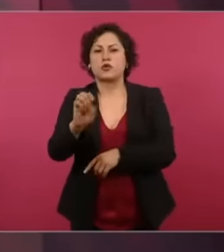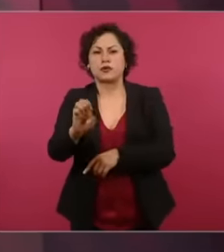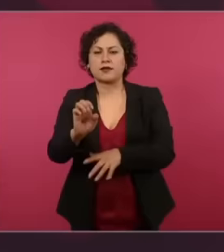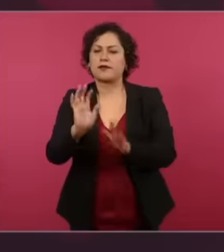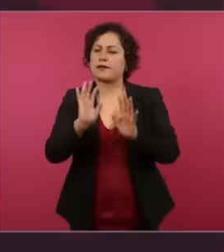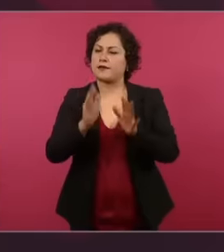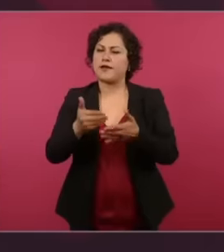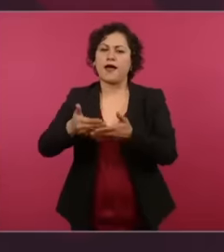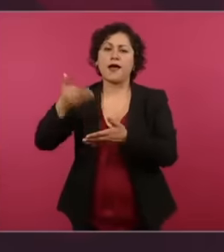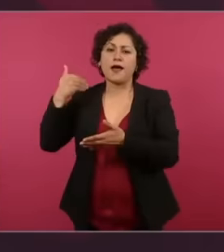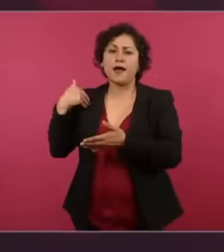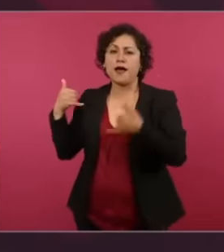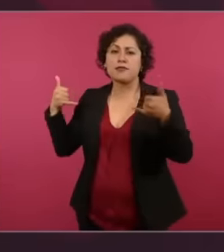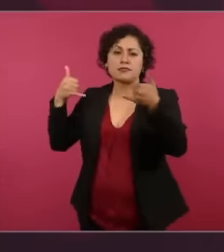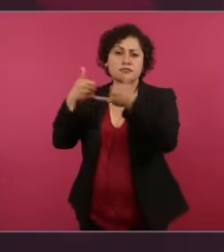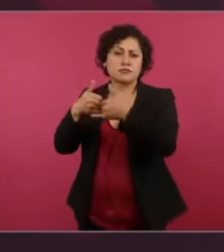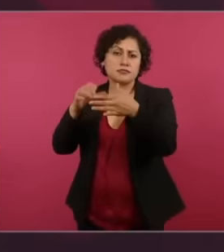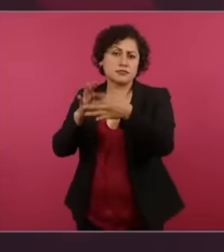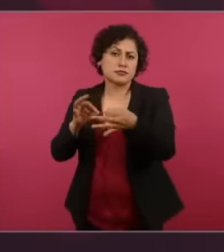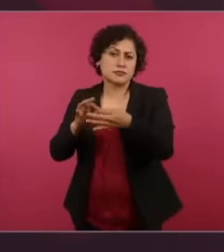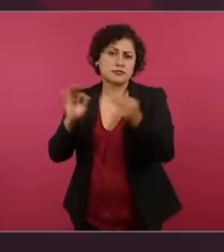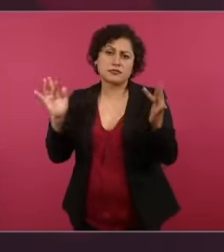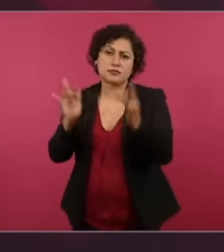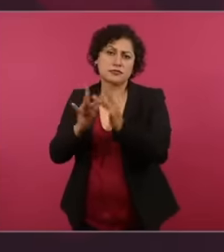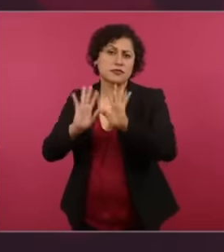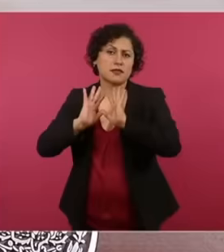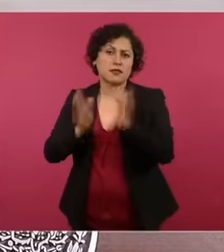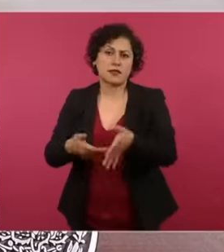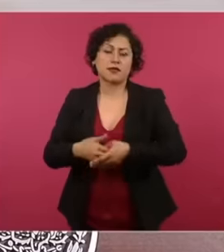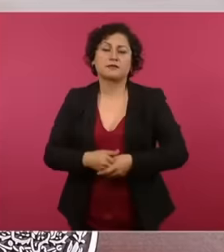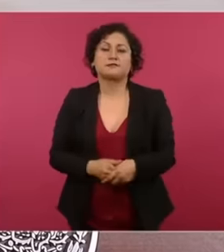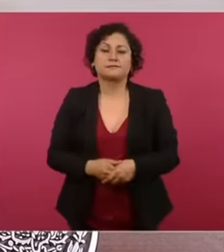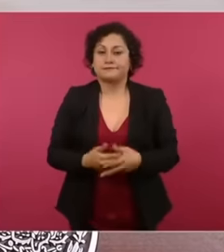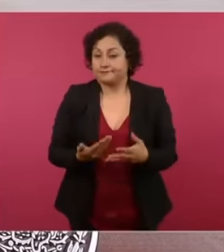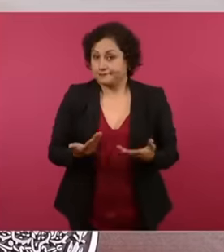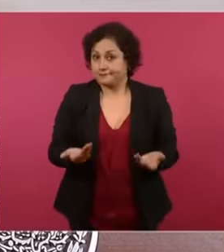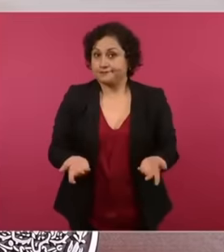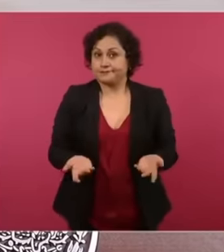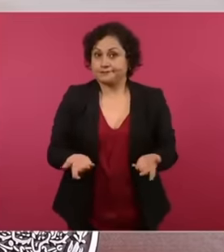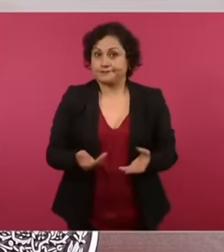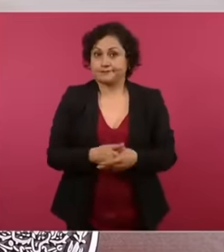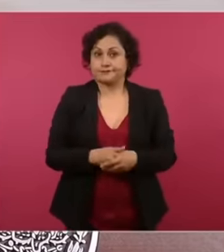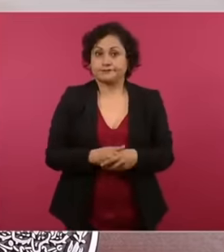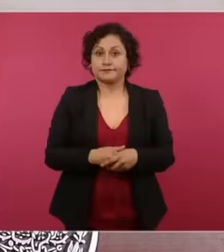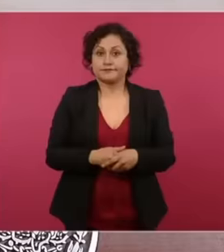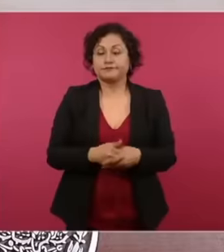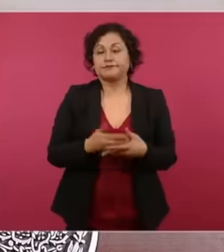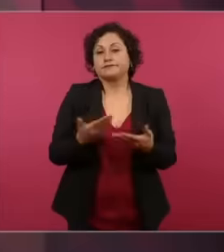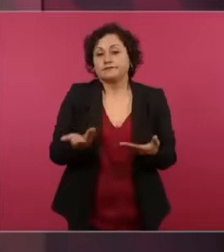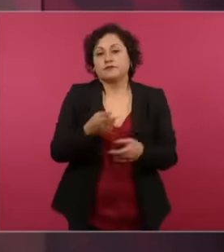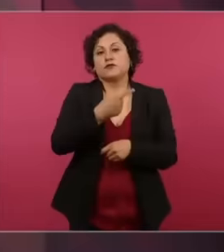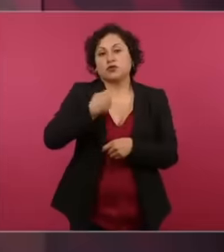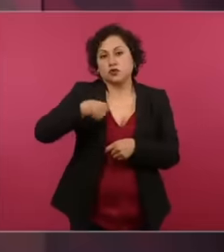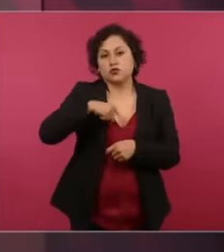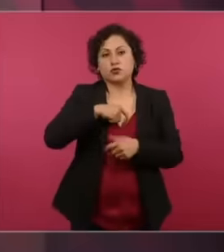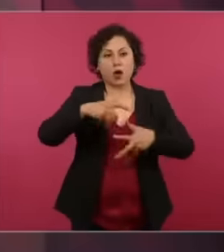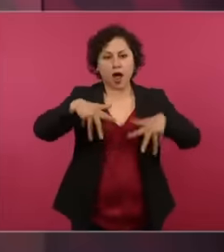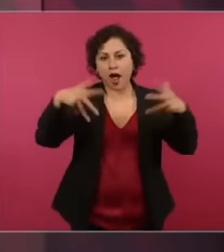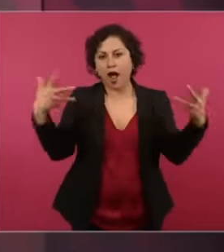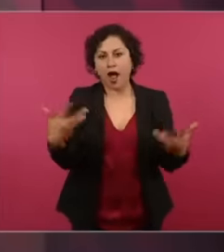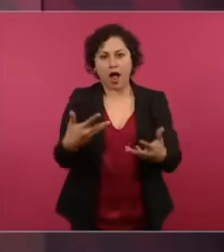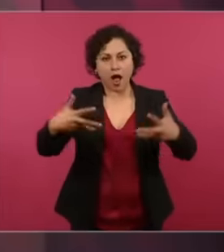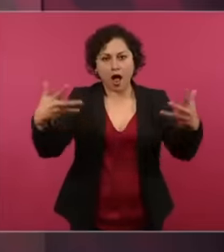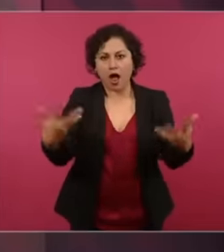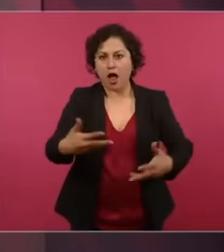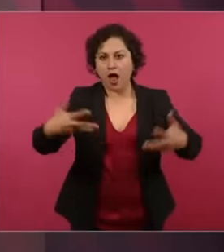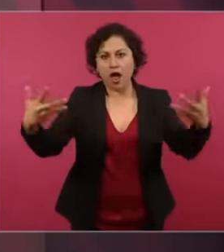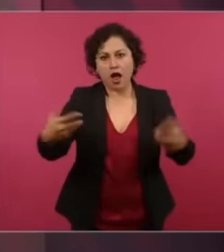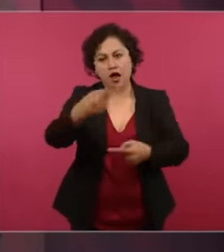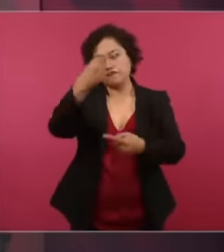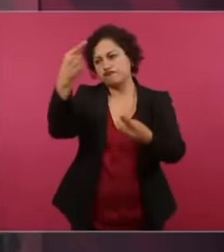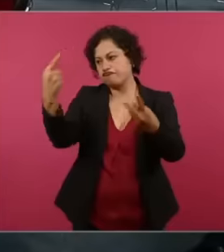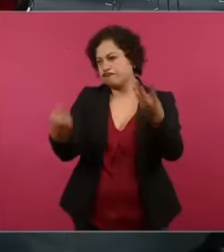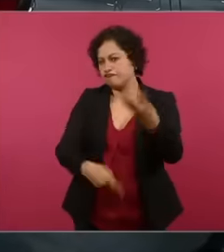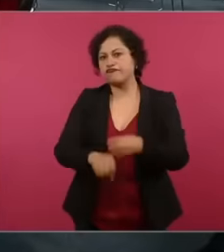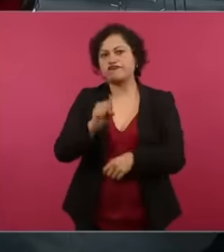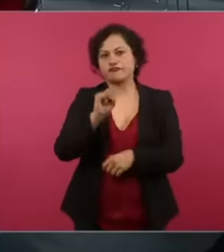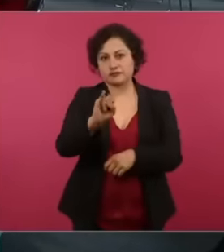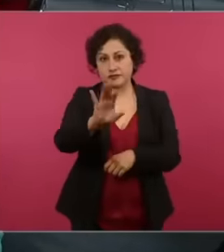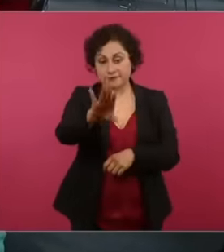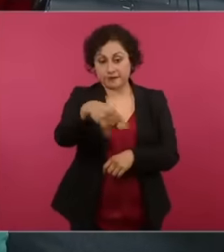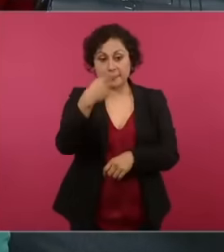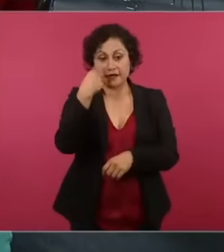pollero. So we are doing everything that is on our part, I will show you about how